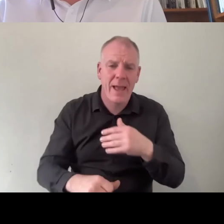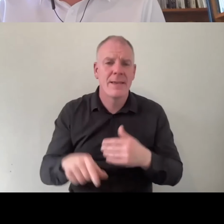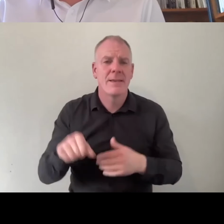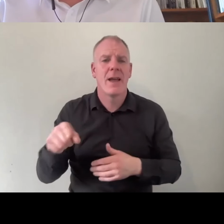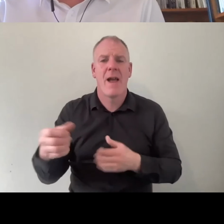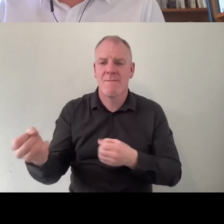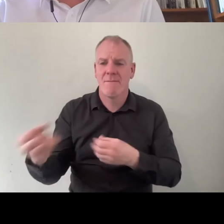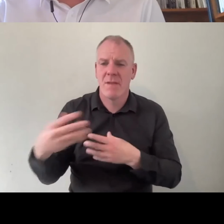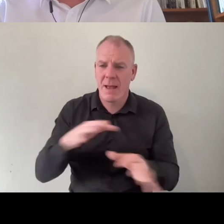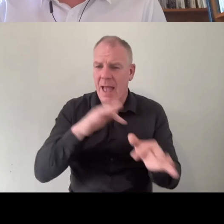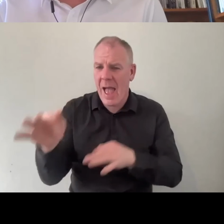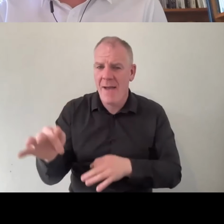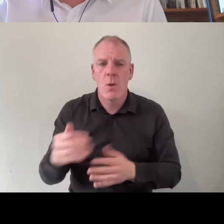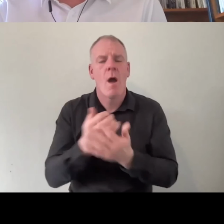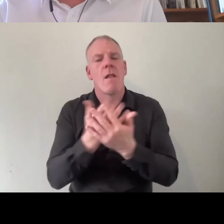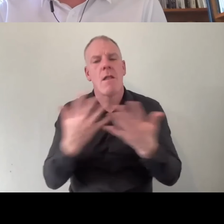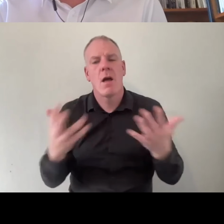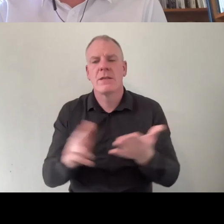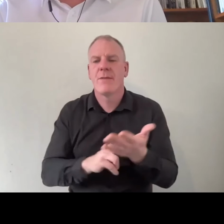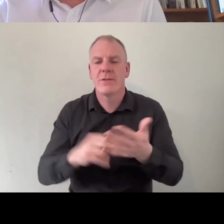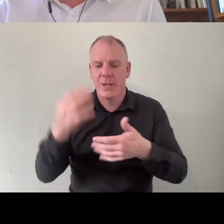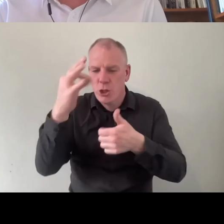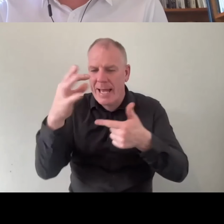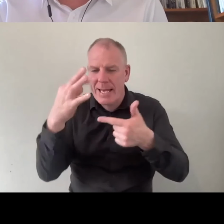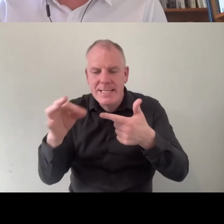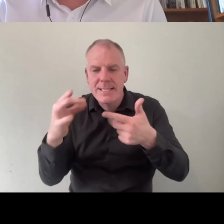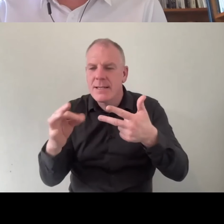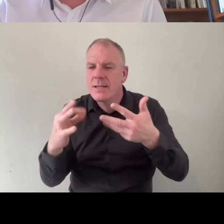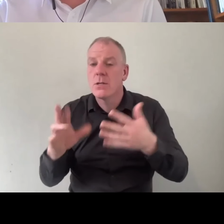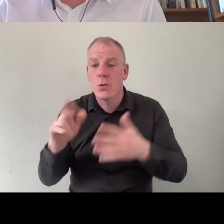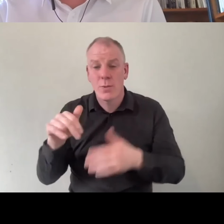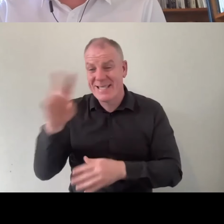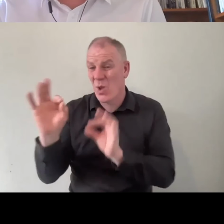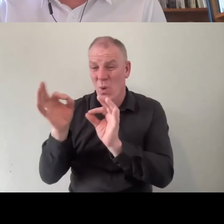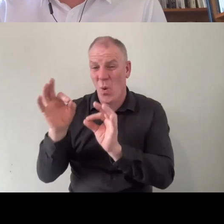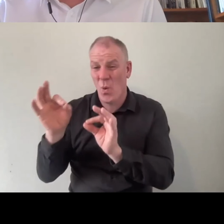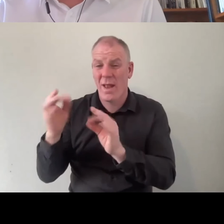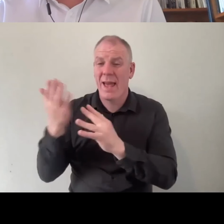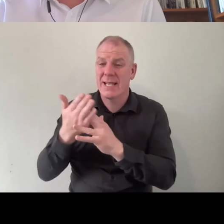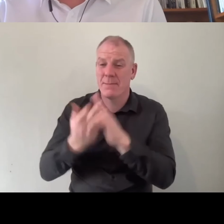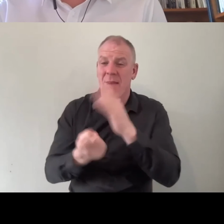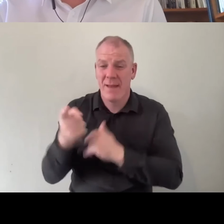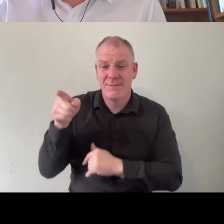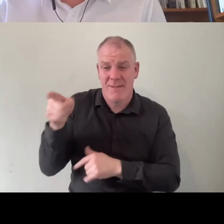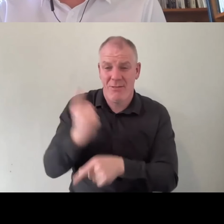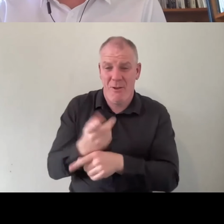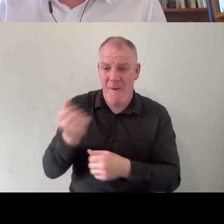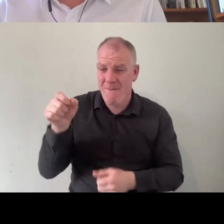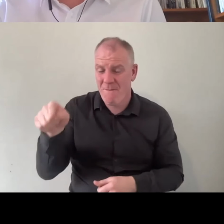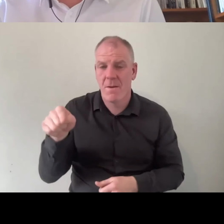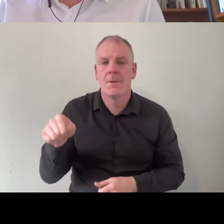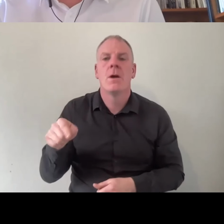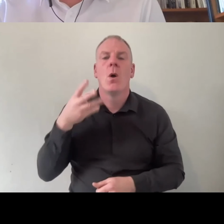So, there's lots of useful checklists out there. If you even go to Google and Google accessible events checklist, you'll get some really good information there,